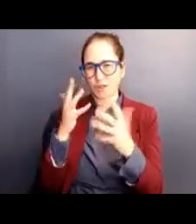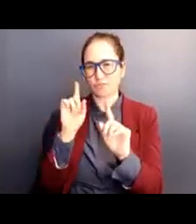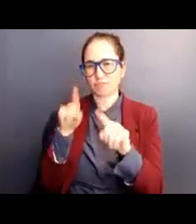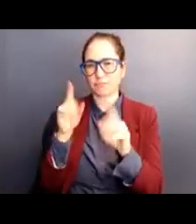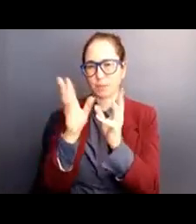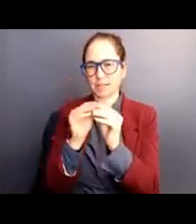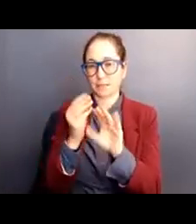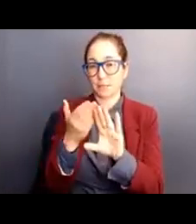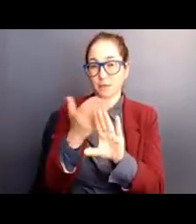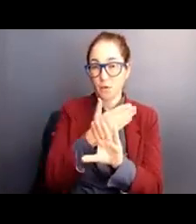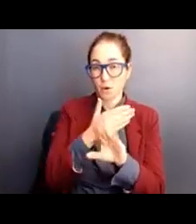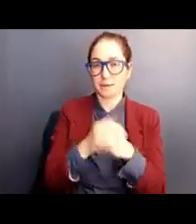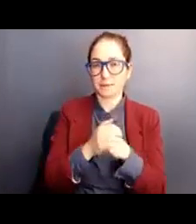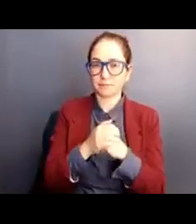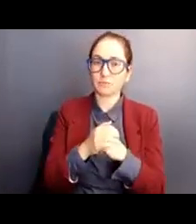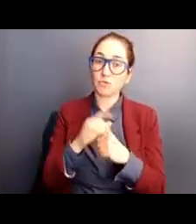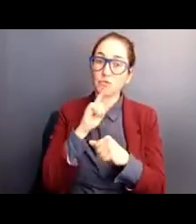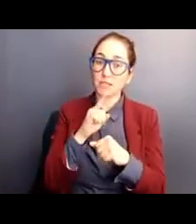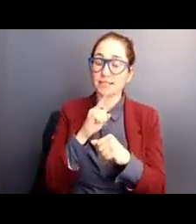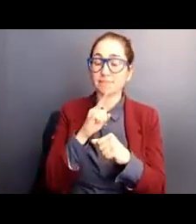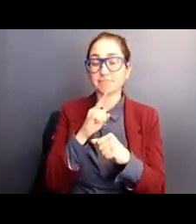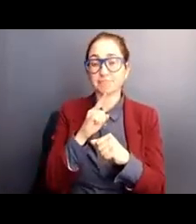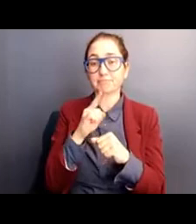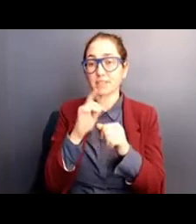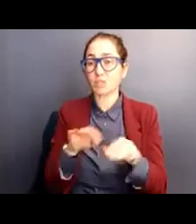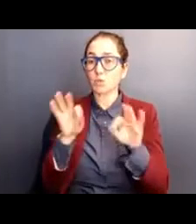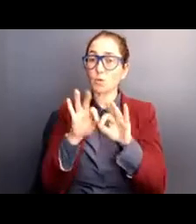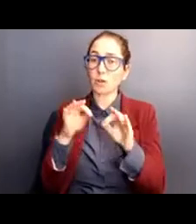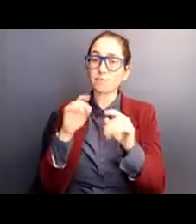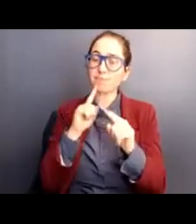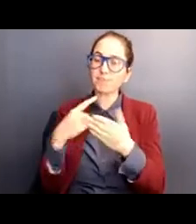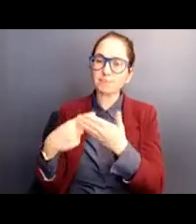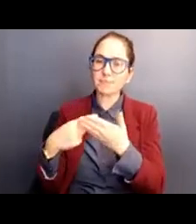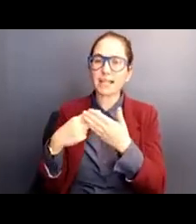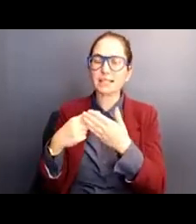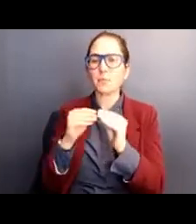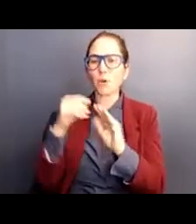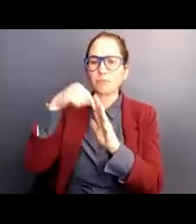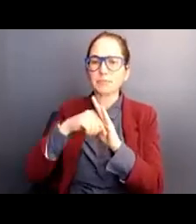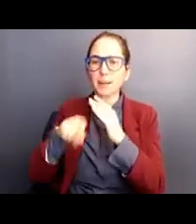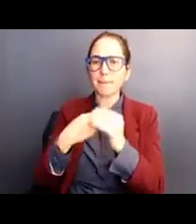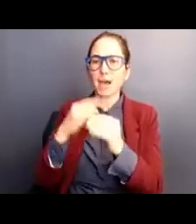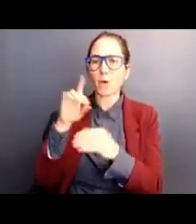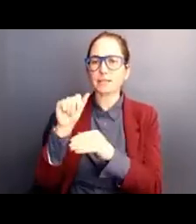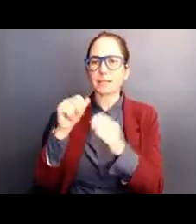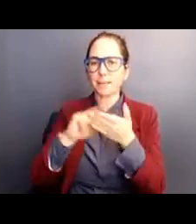worthwhile to really discuss a little bit more about what disability means. We won't go into as great a detail as we did